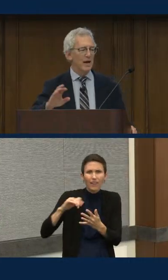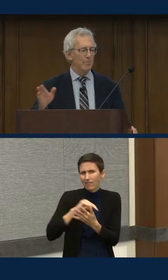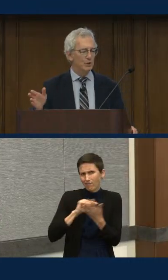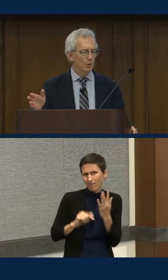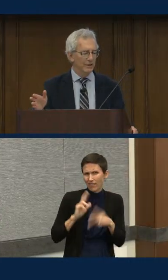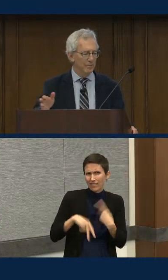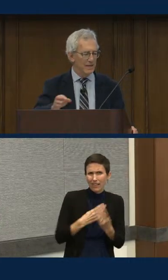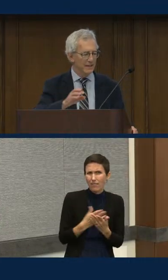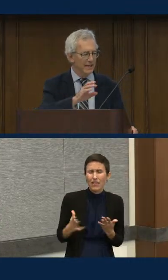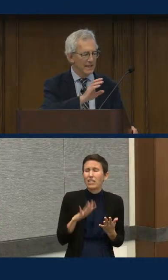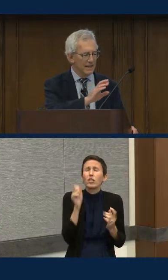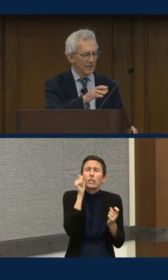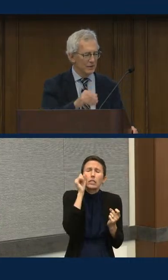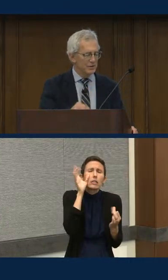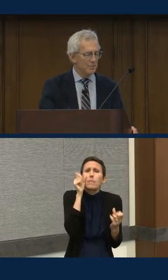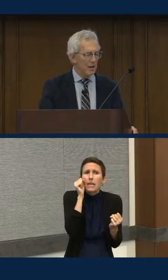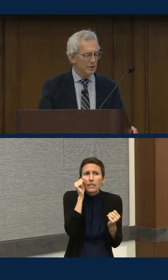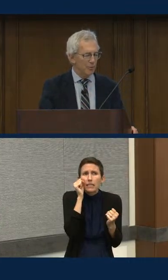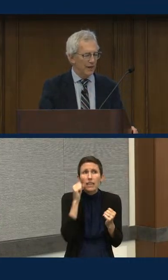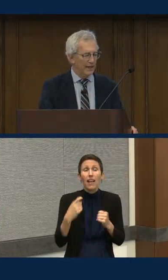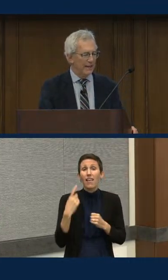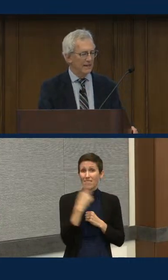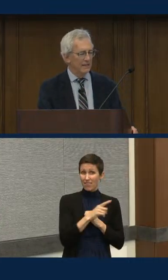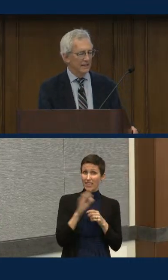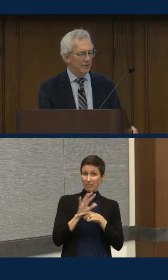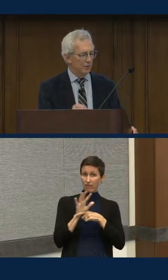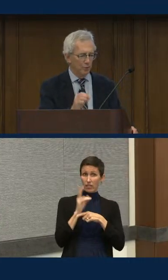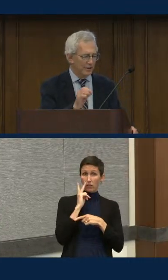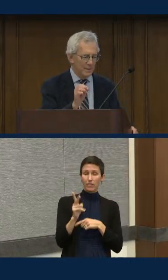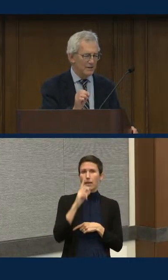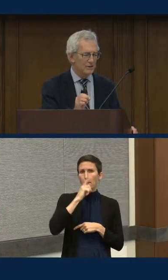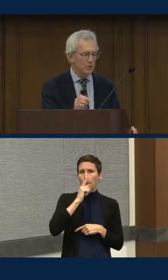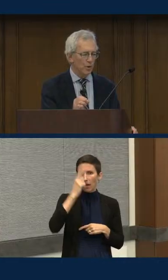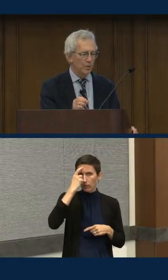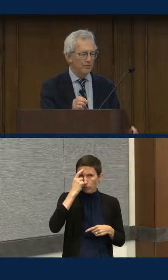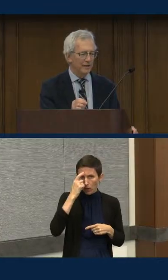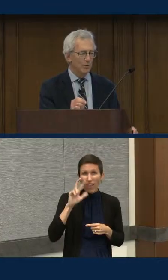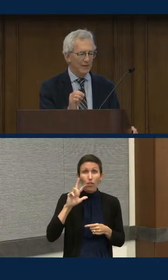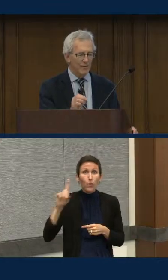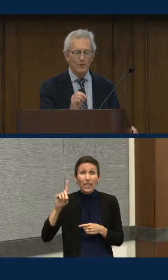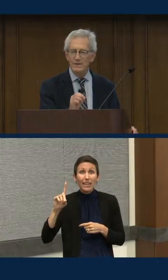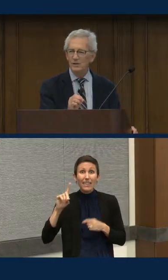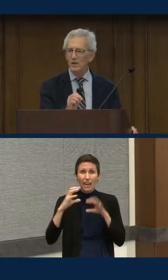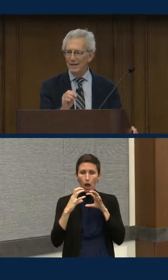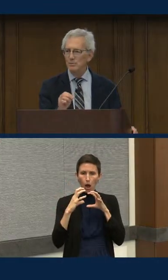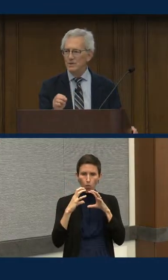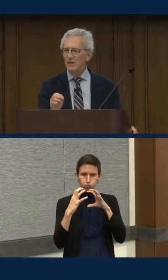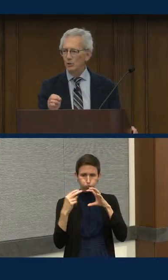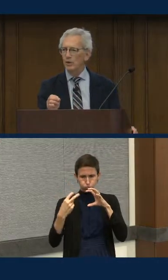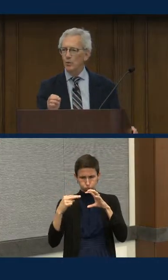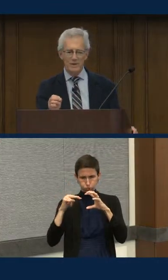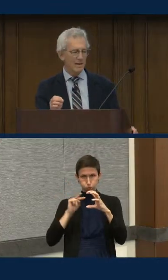things are amazing. This is a mouse brain in 3D where we